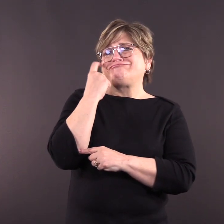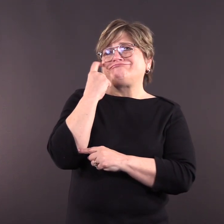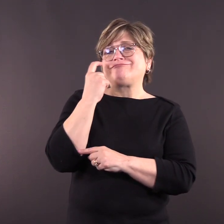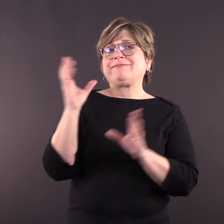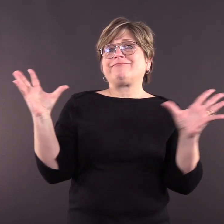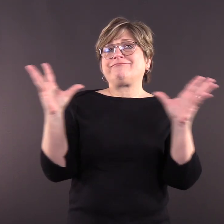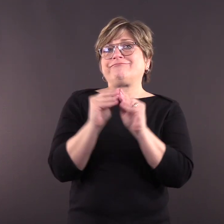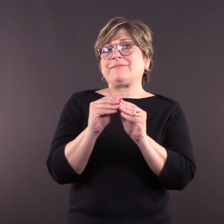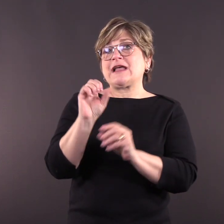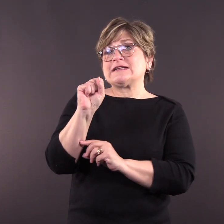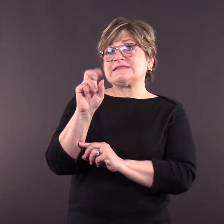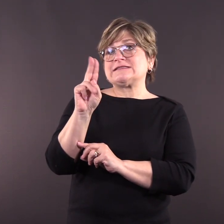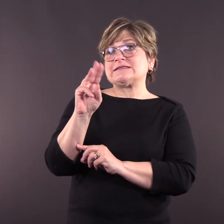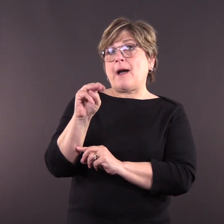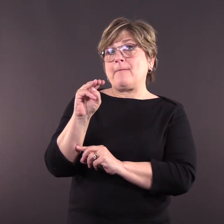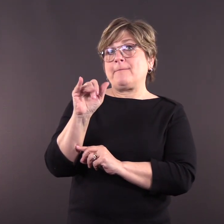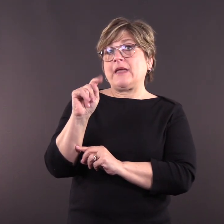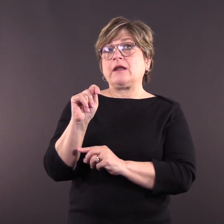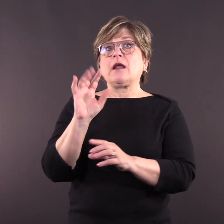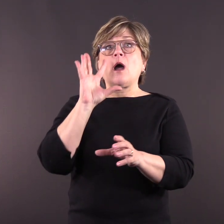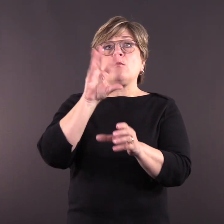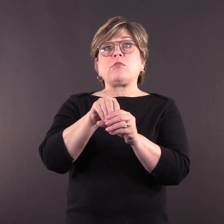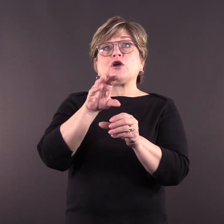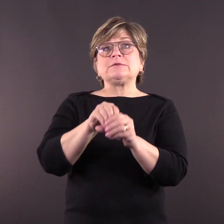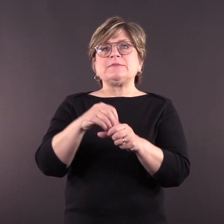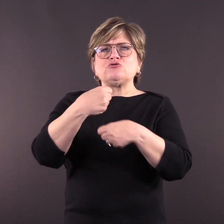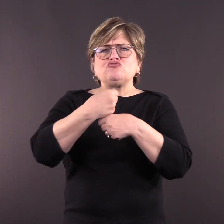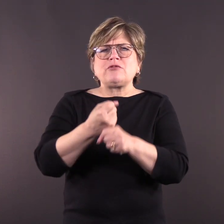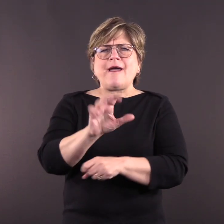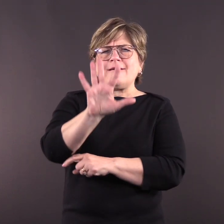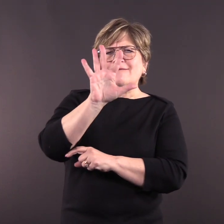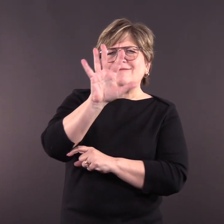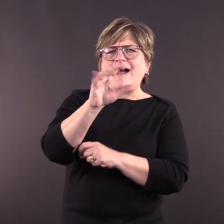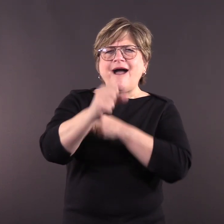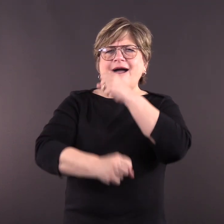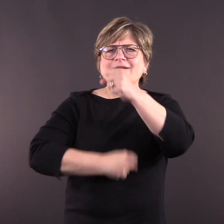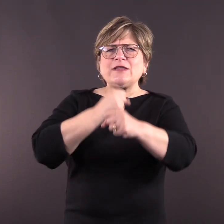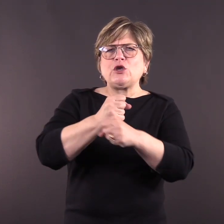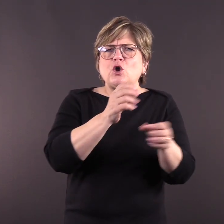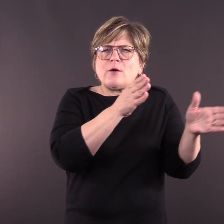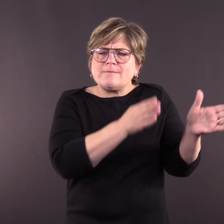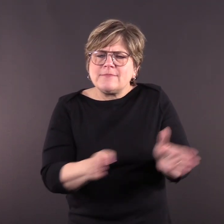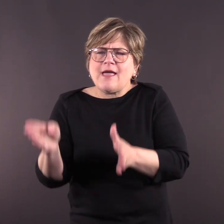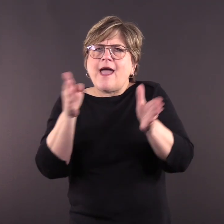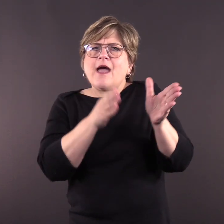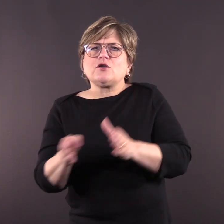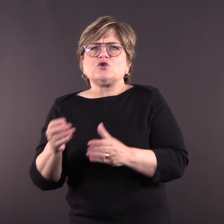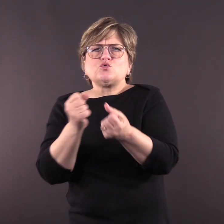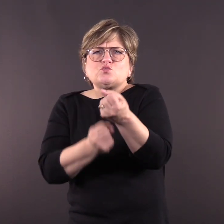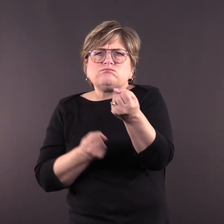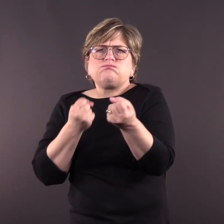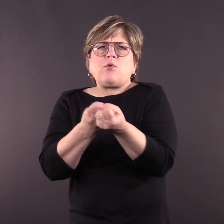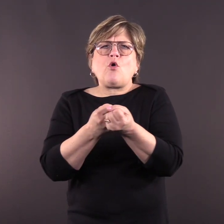During a recent summit, participants created a five-year plan to support